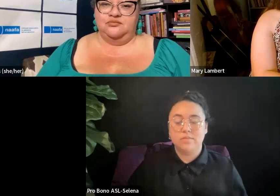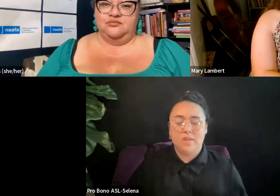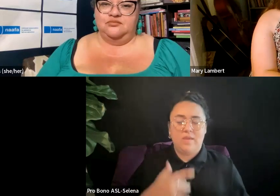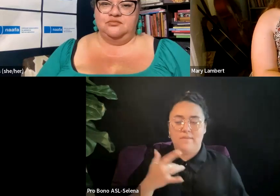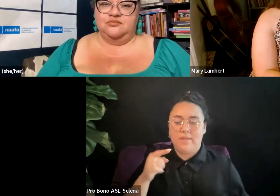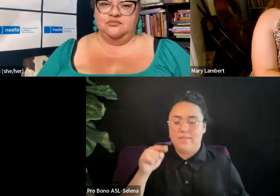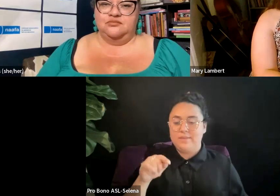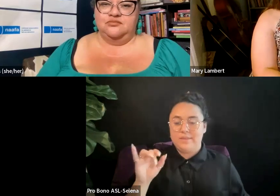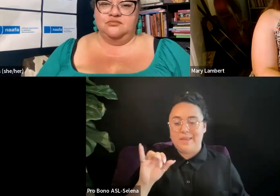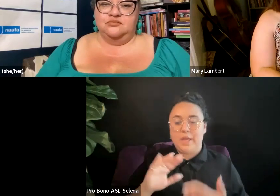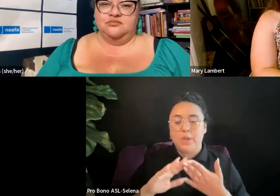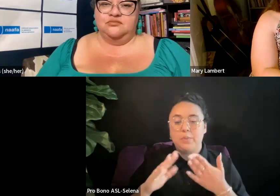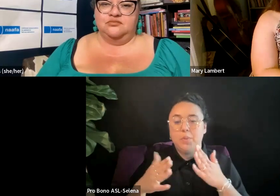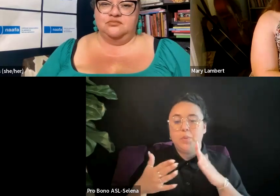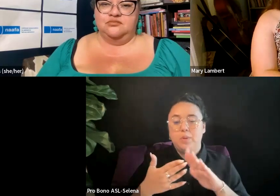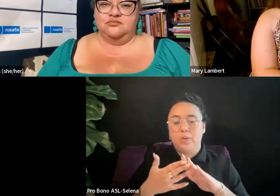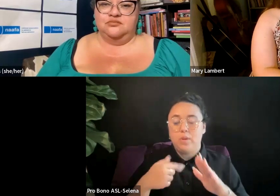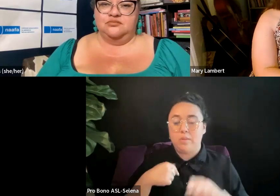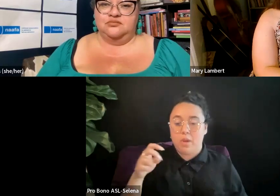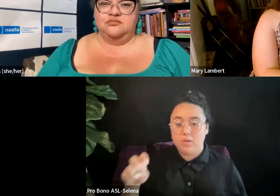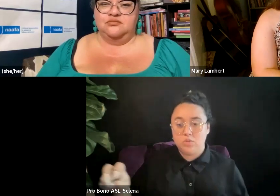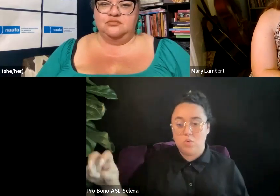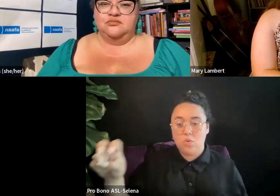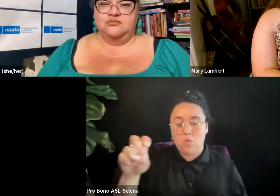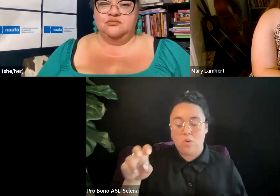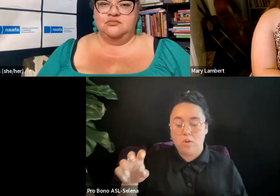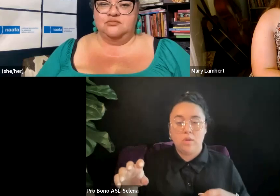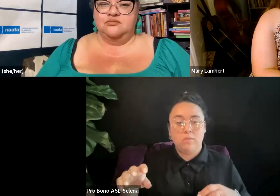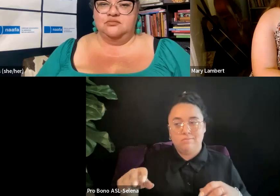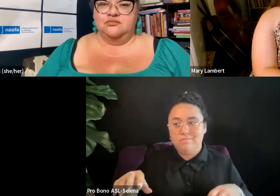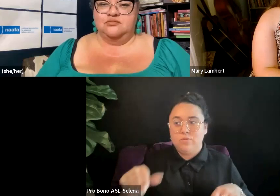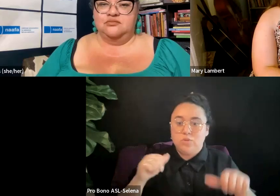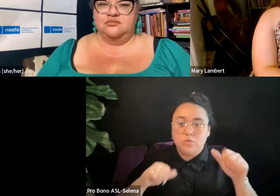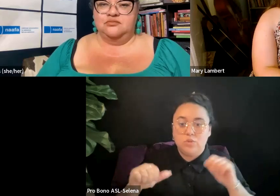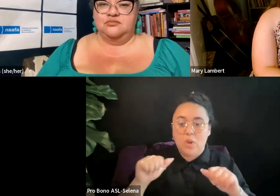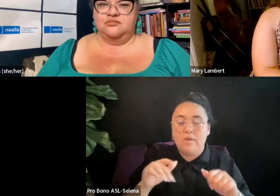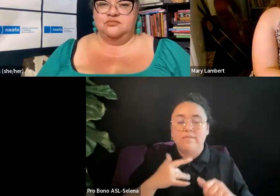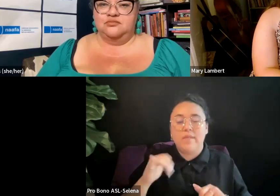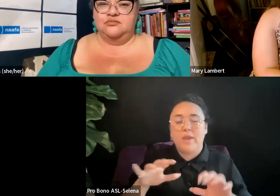And when I like when I go on tour, I do shows. It really does feel like this kind of group therapy that we're all just